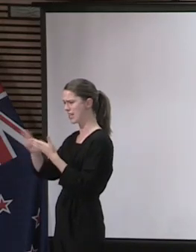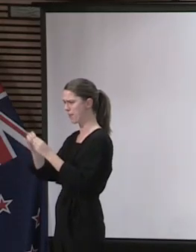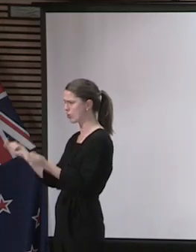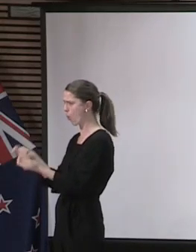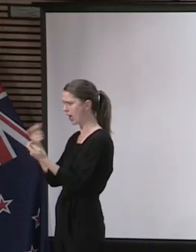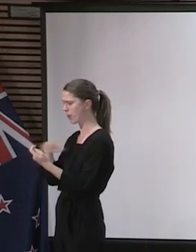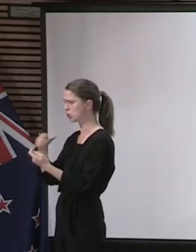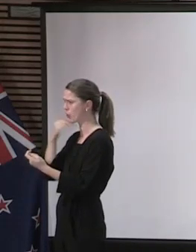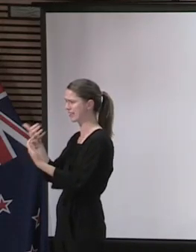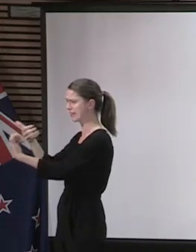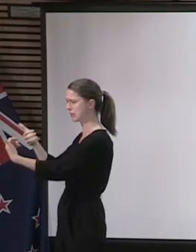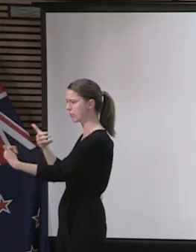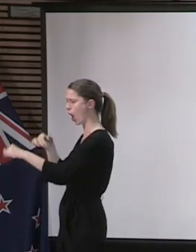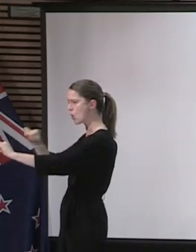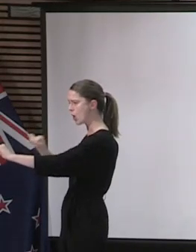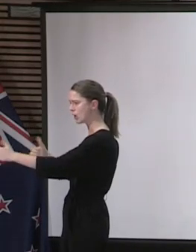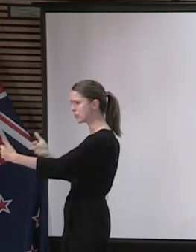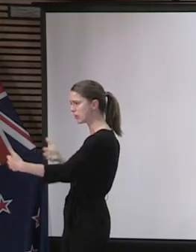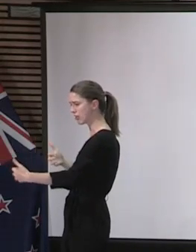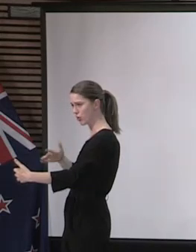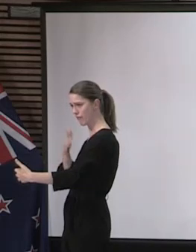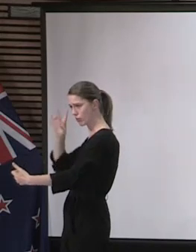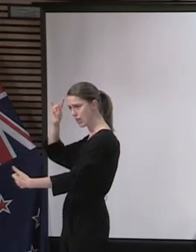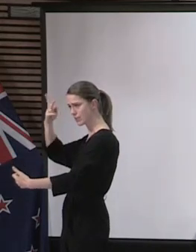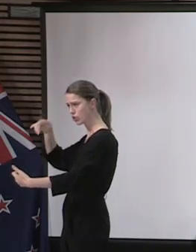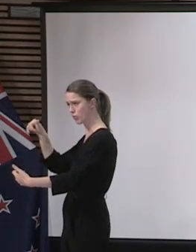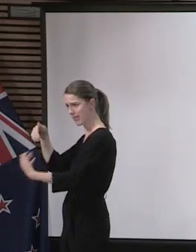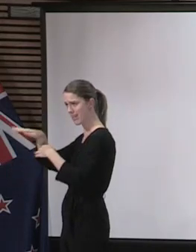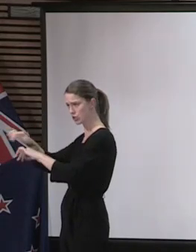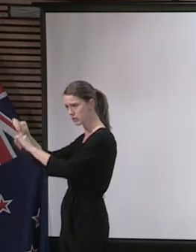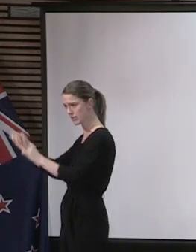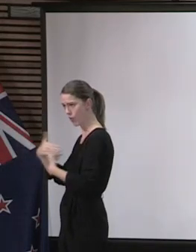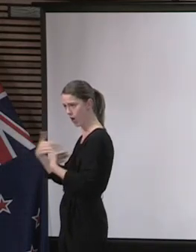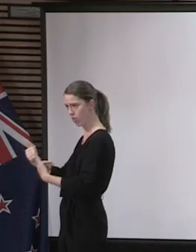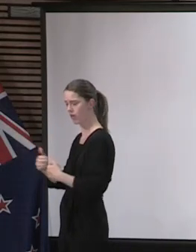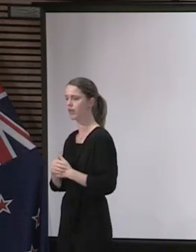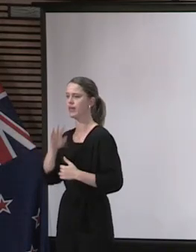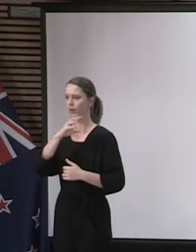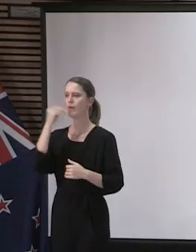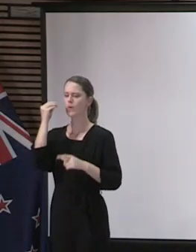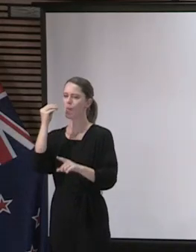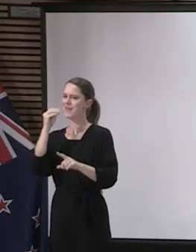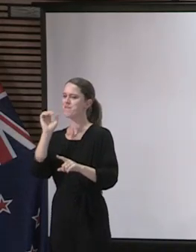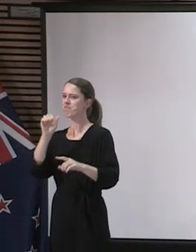this changed your mind around where they are too localised? PRIME MINISTER JACINDA ARDERN: